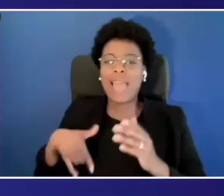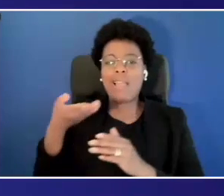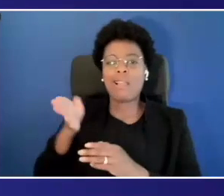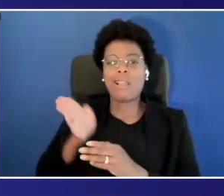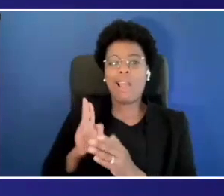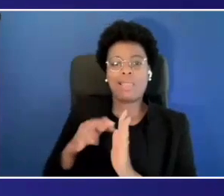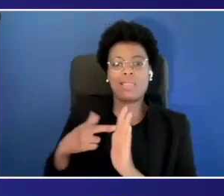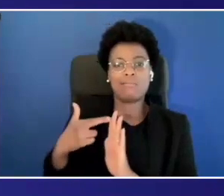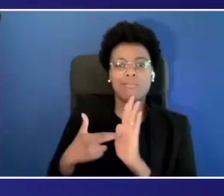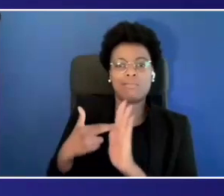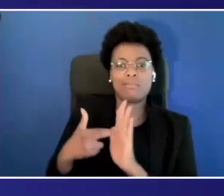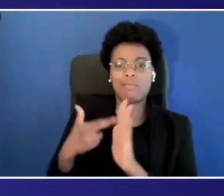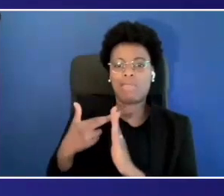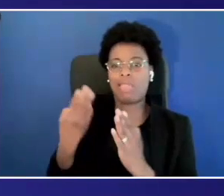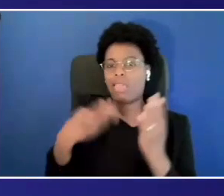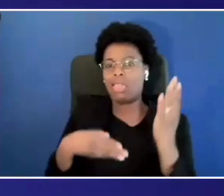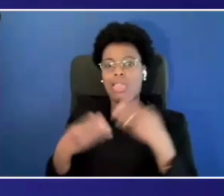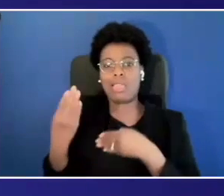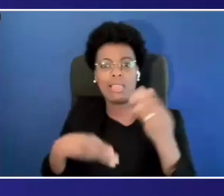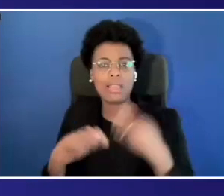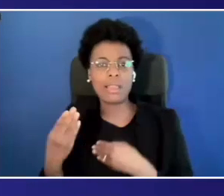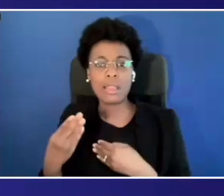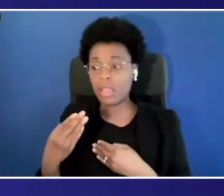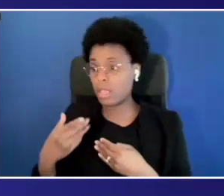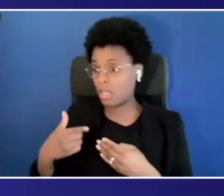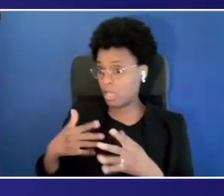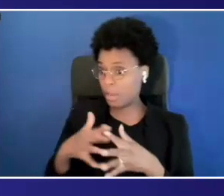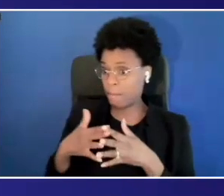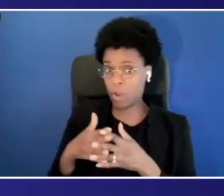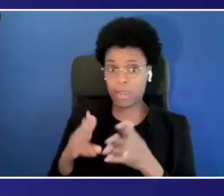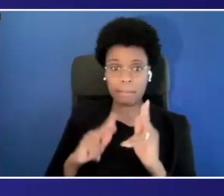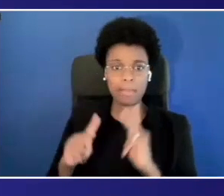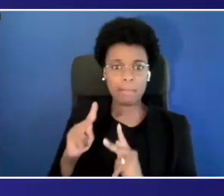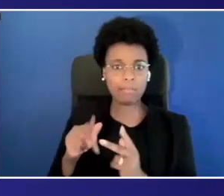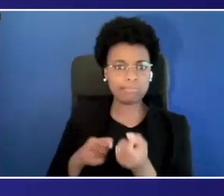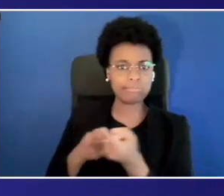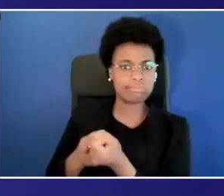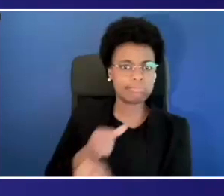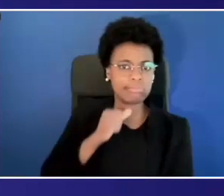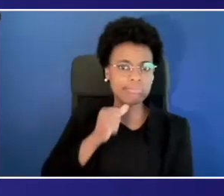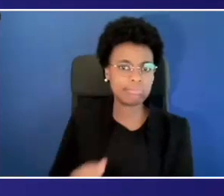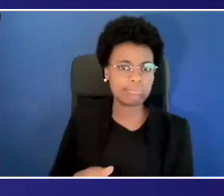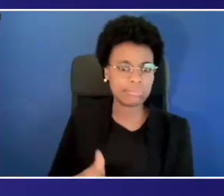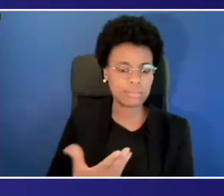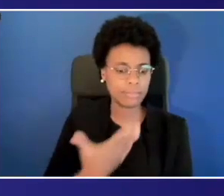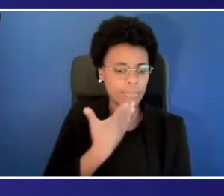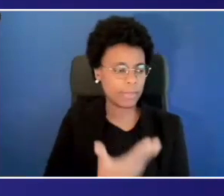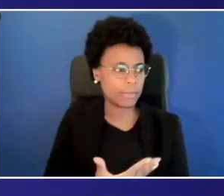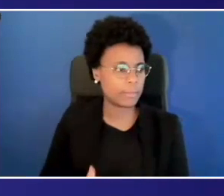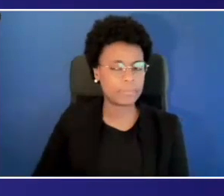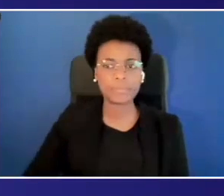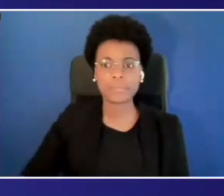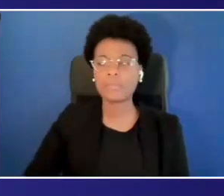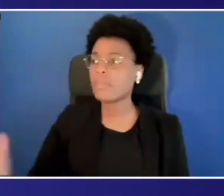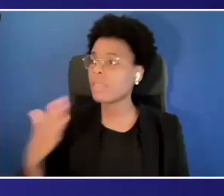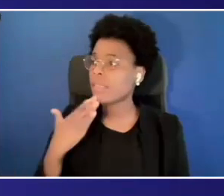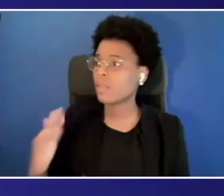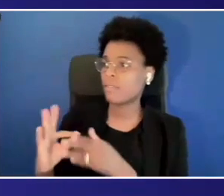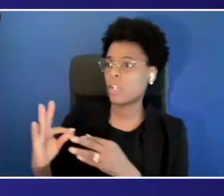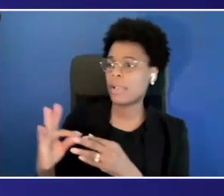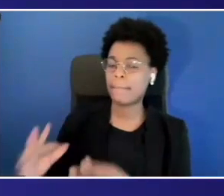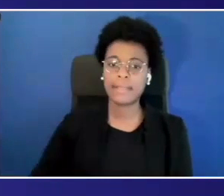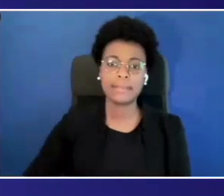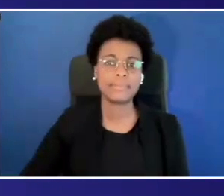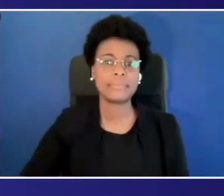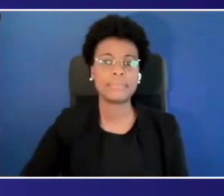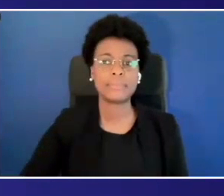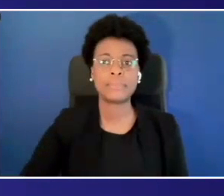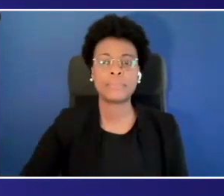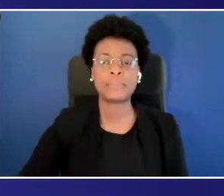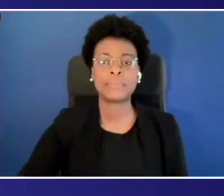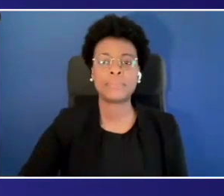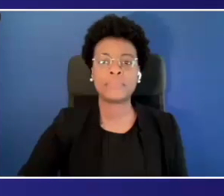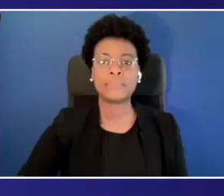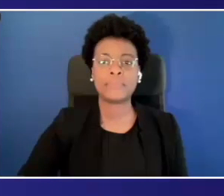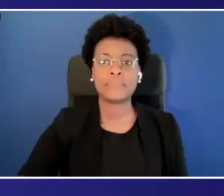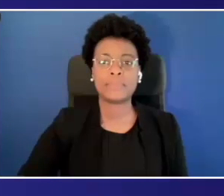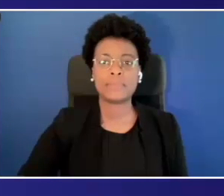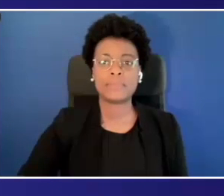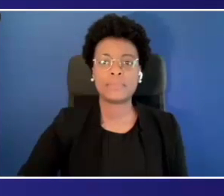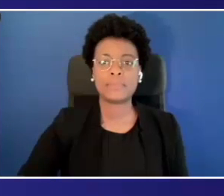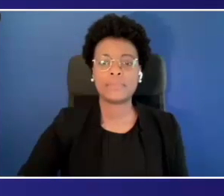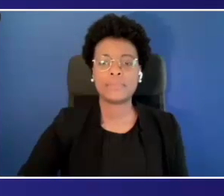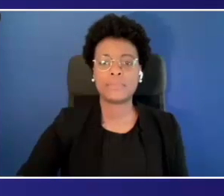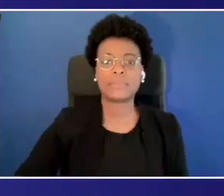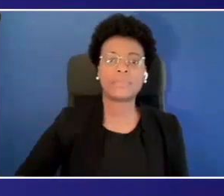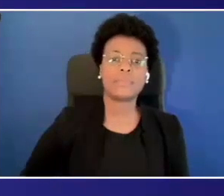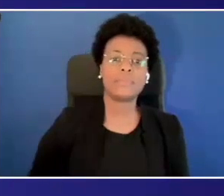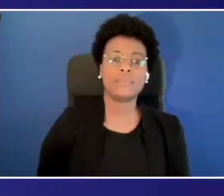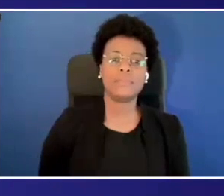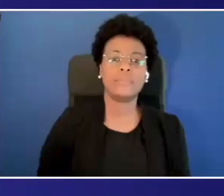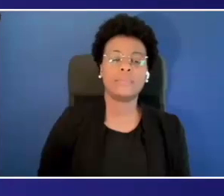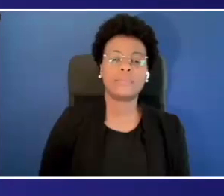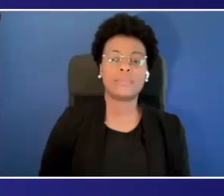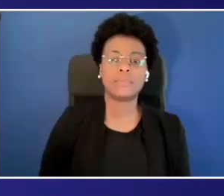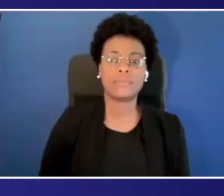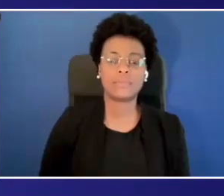We have lost sight of serving the American people. Thank you. Thank you for your comment. Thank you.